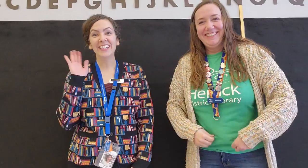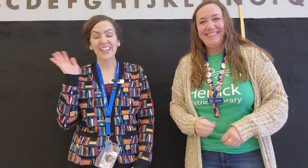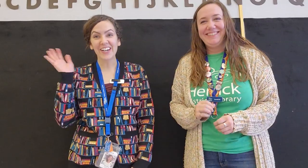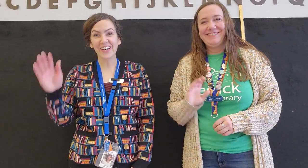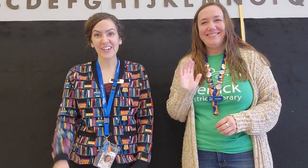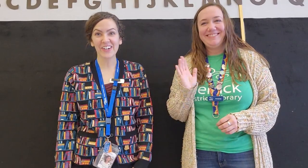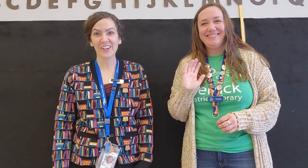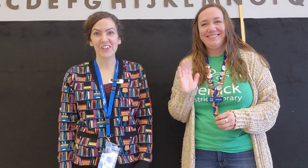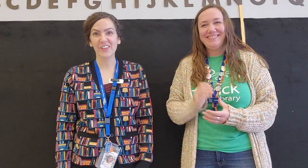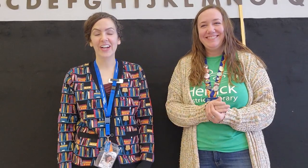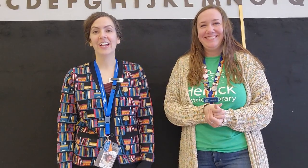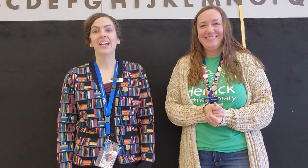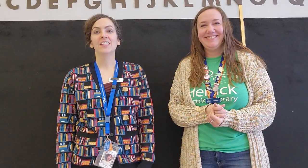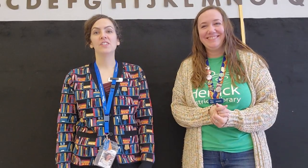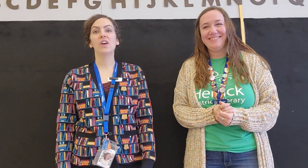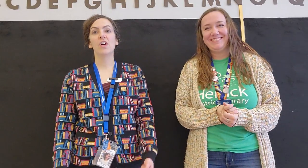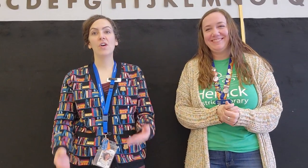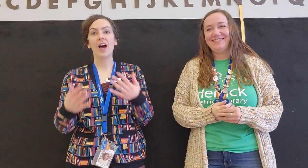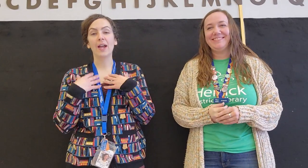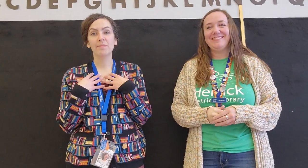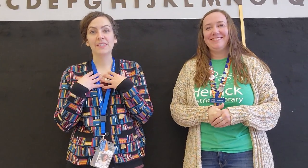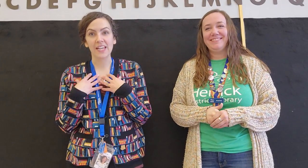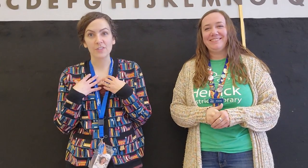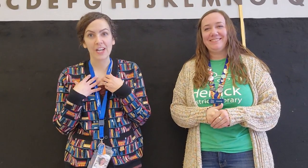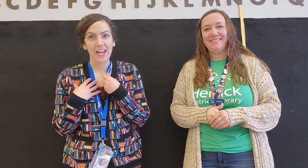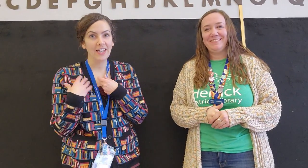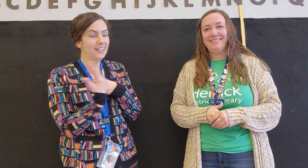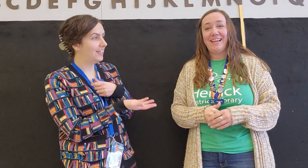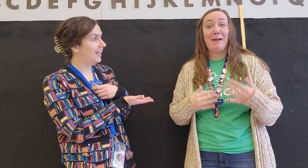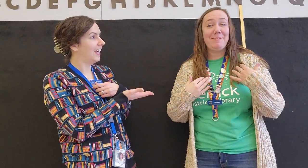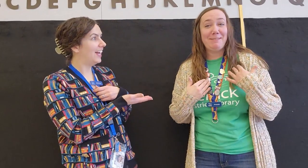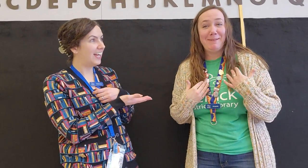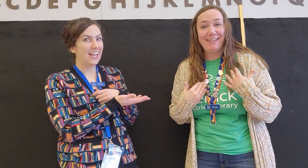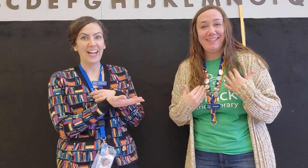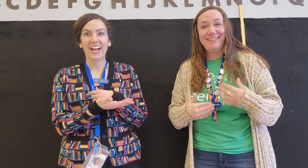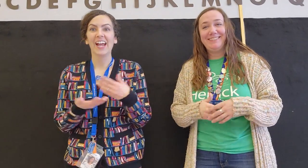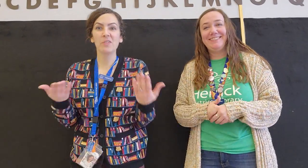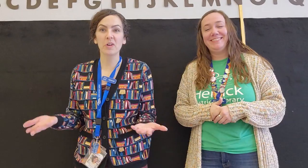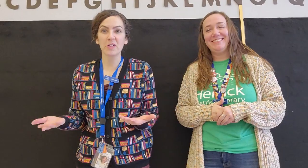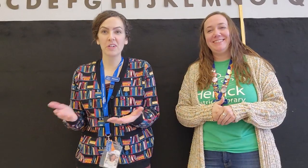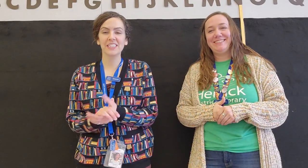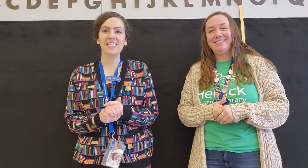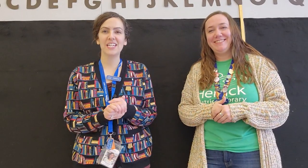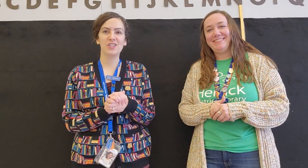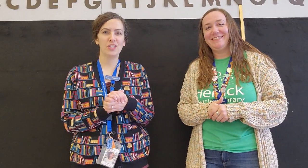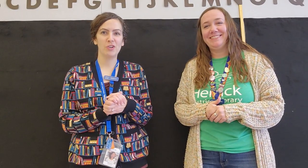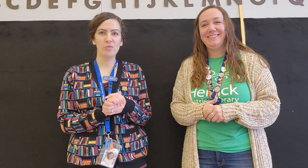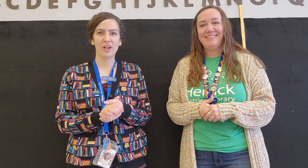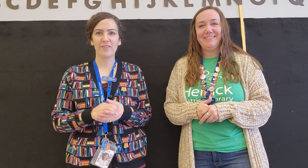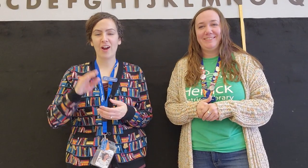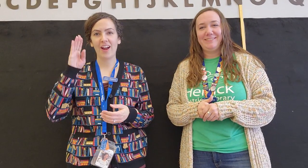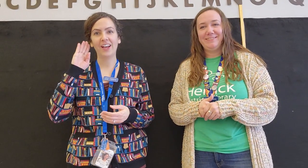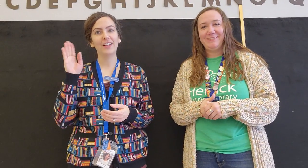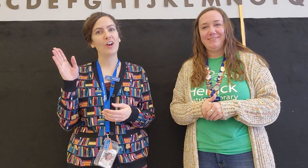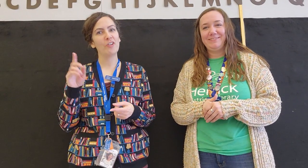Hello! So I'm Miss Adrienne and I'm Miss Amanda, and we're going to teach you one of our "Hello,